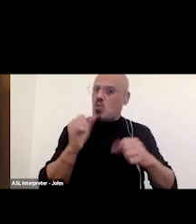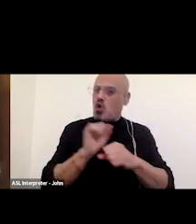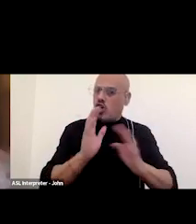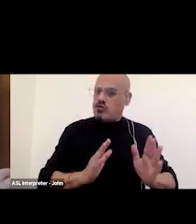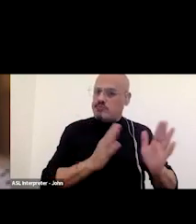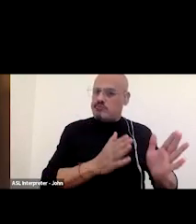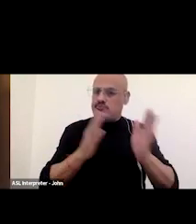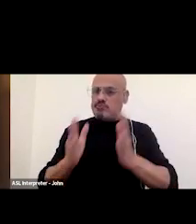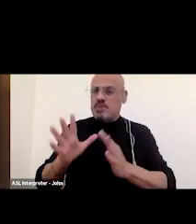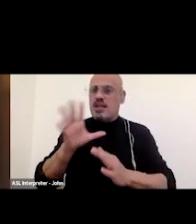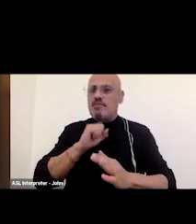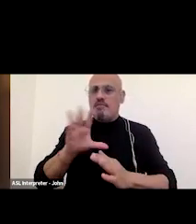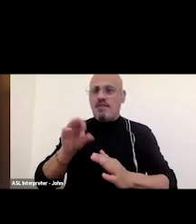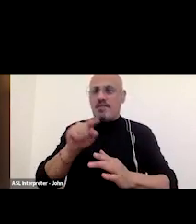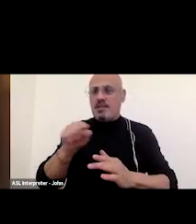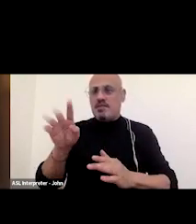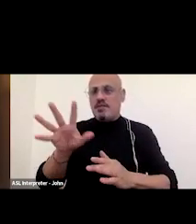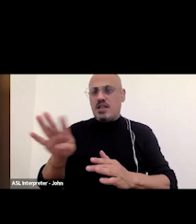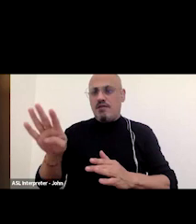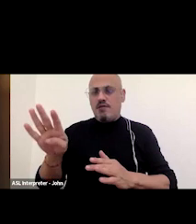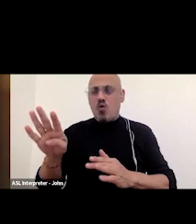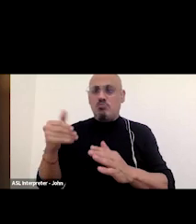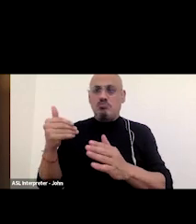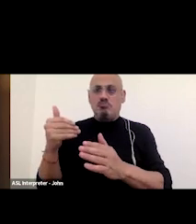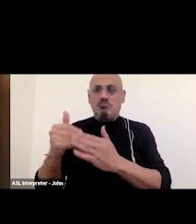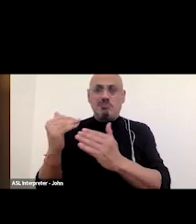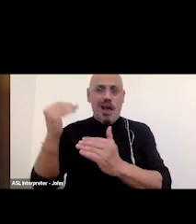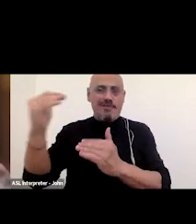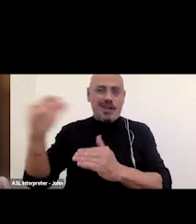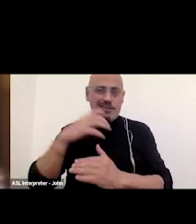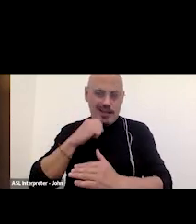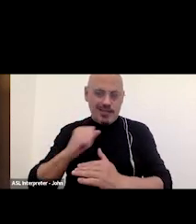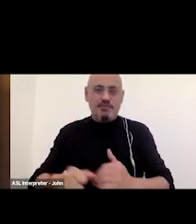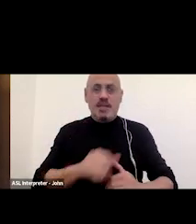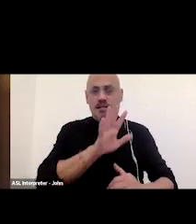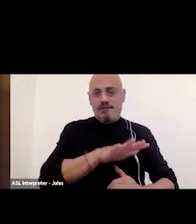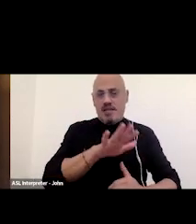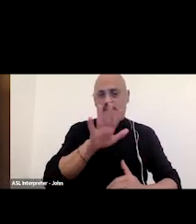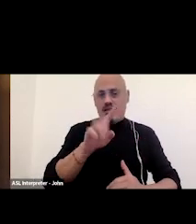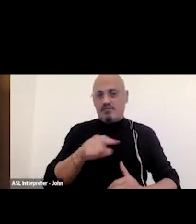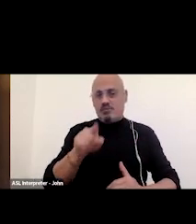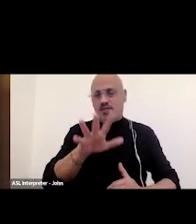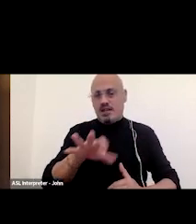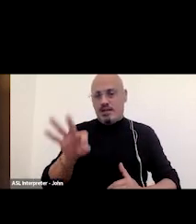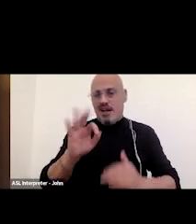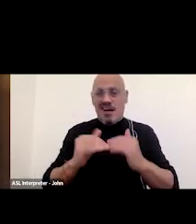50 to 54, closely approaching advanced age, 55 to 59, advanced age,